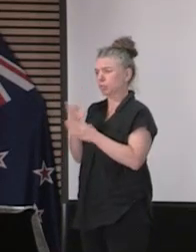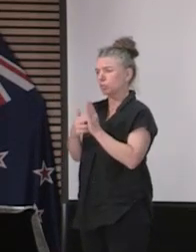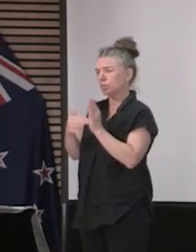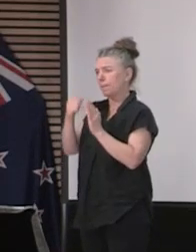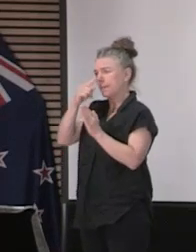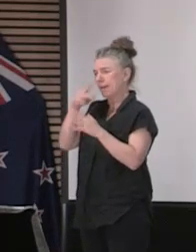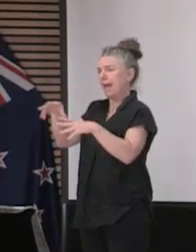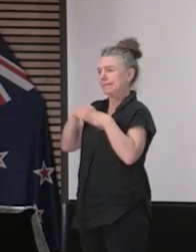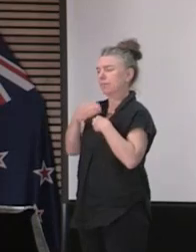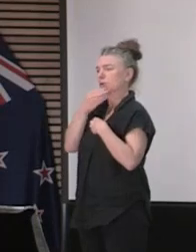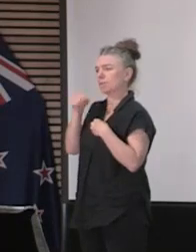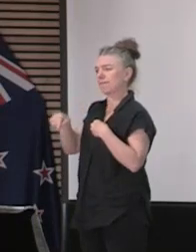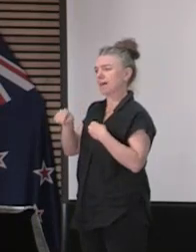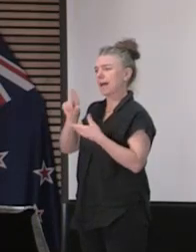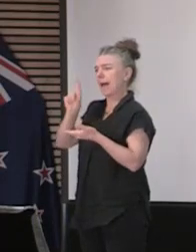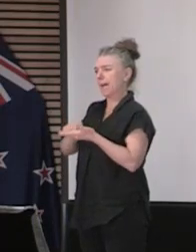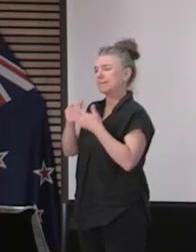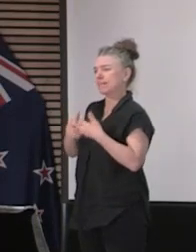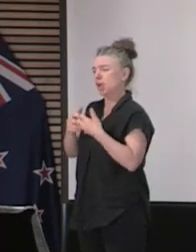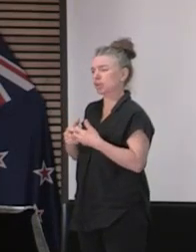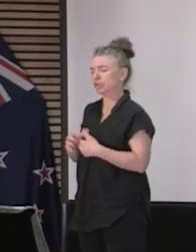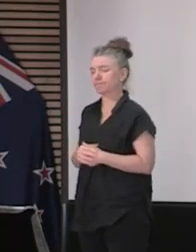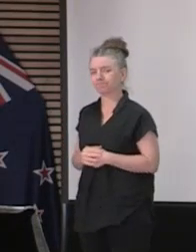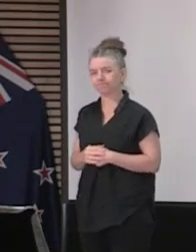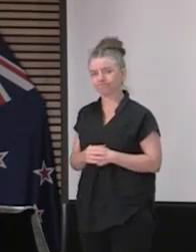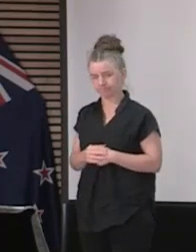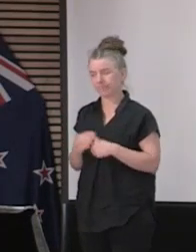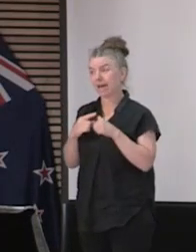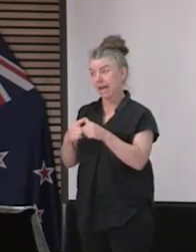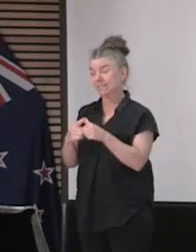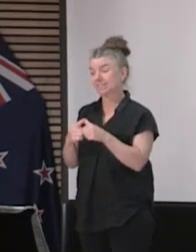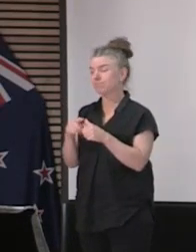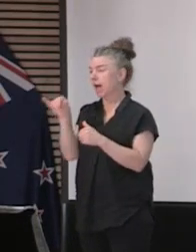Howdo you get that uptake in NewZealand? Ultimately, thedecision is that we eitherhave something that everyoneis forced to use, or